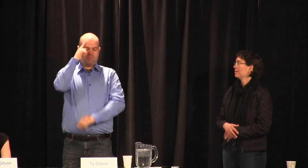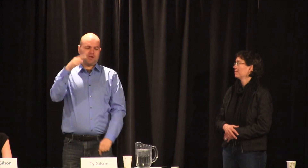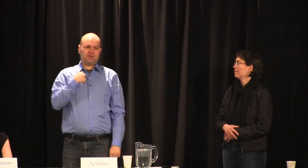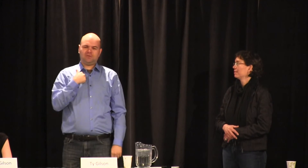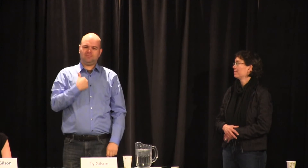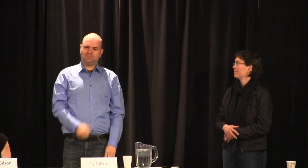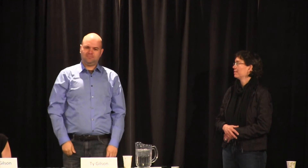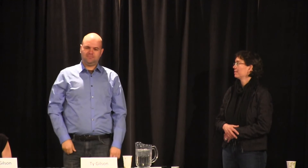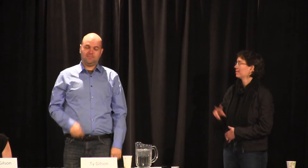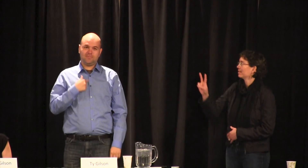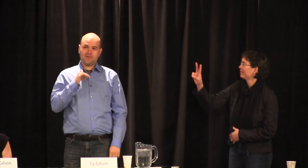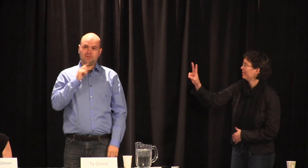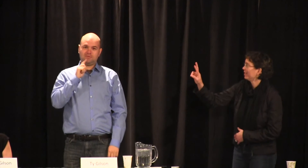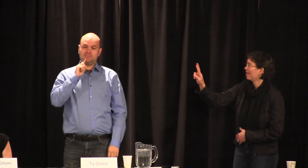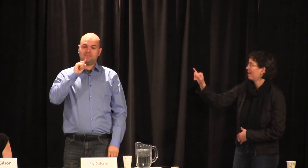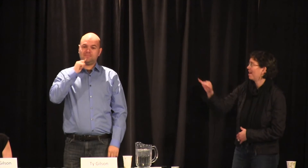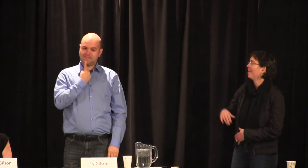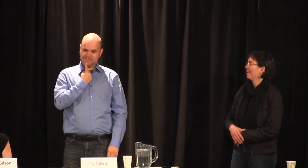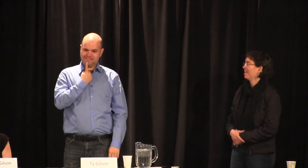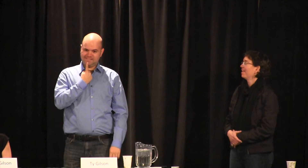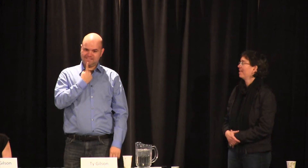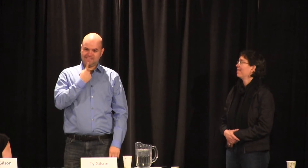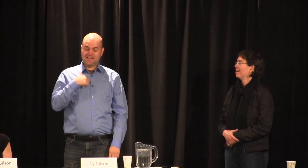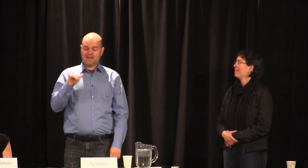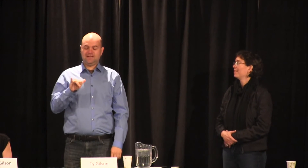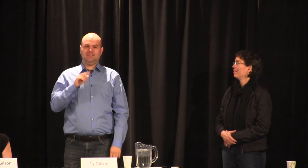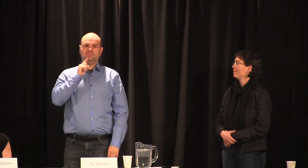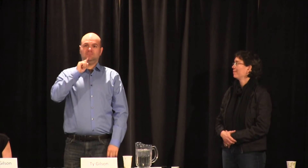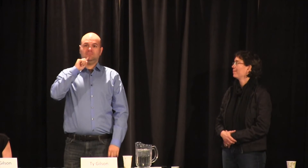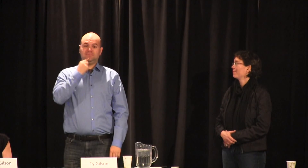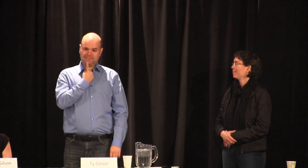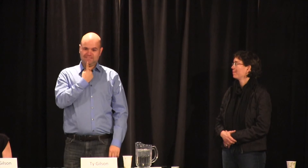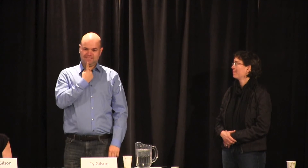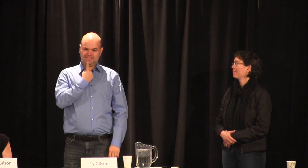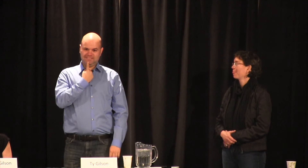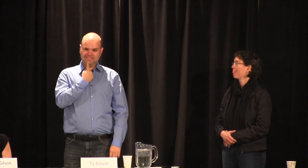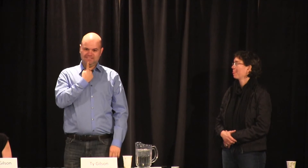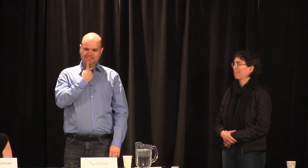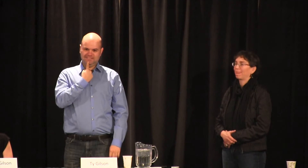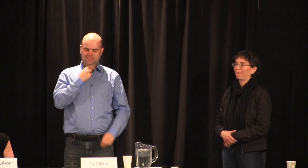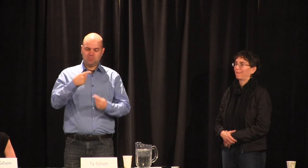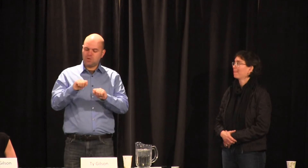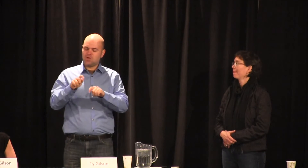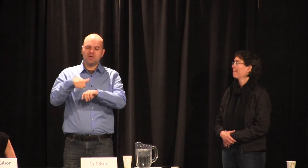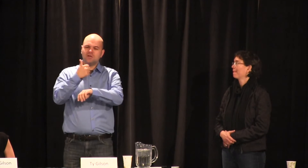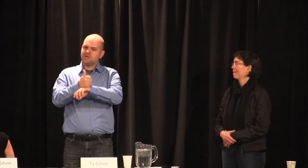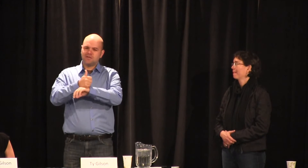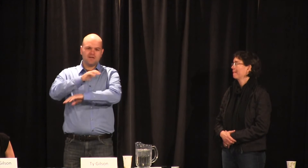by computer, we'll do that for you.” And I was like, “Are you serious?”